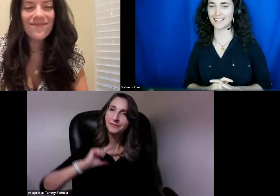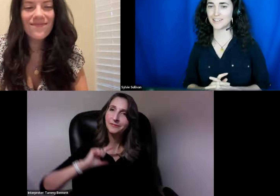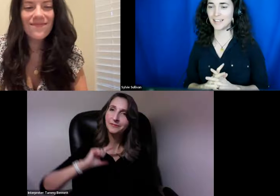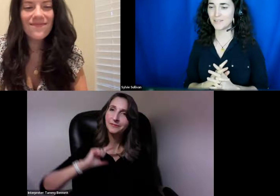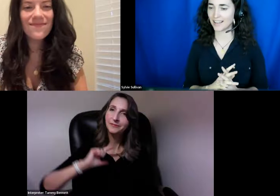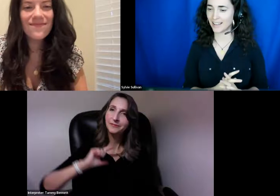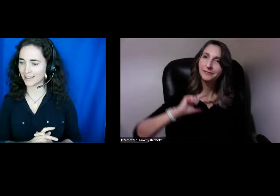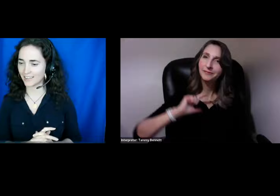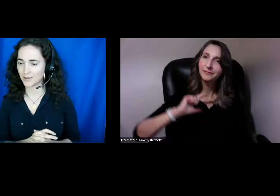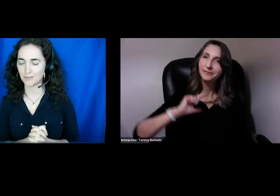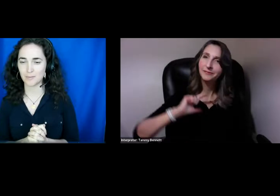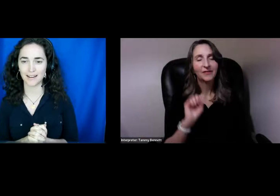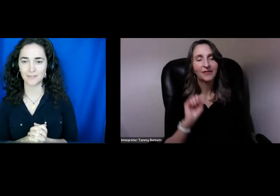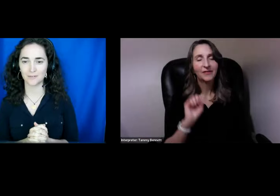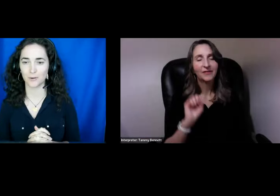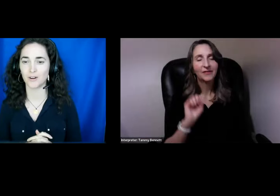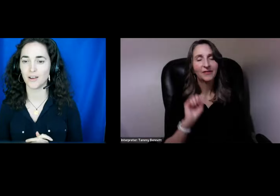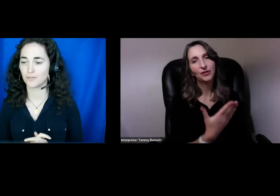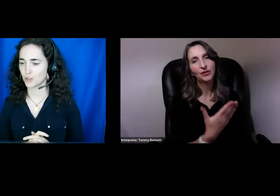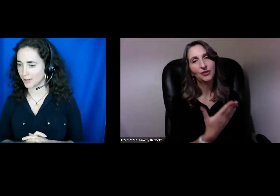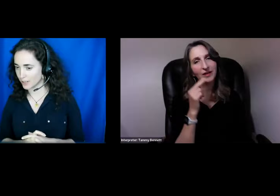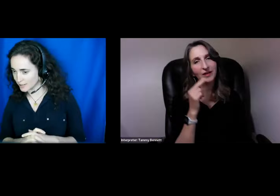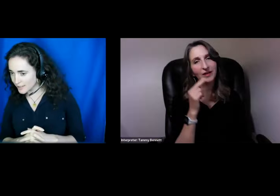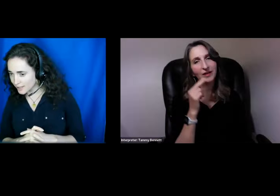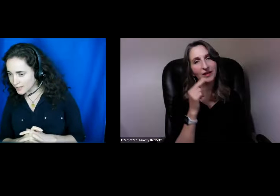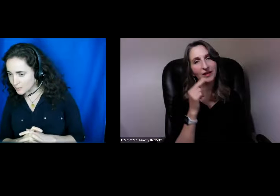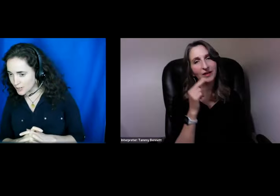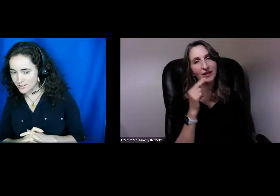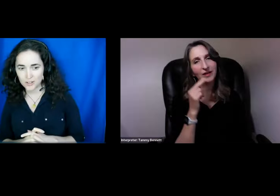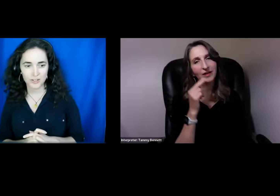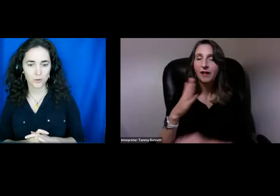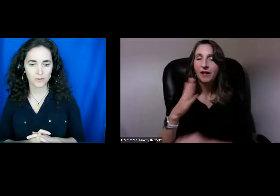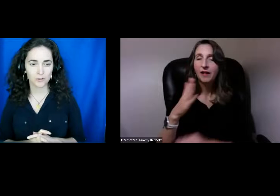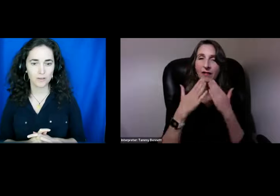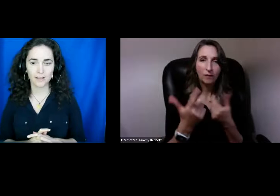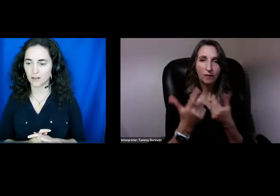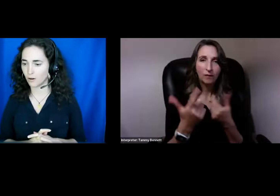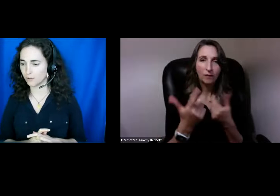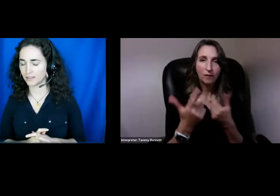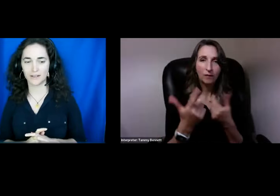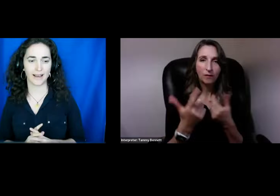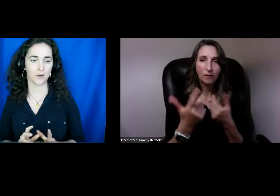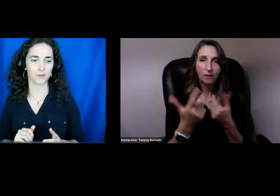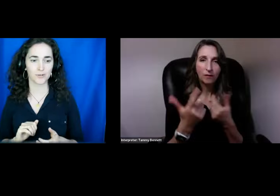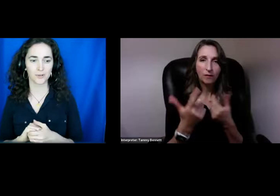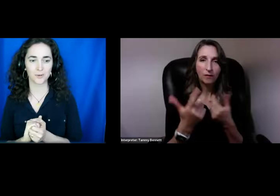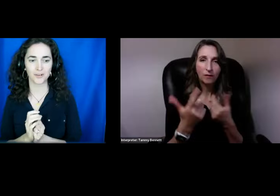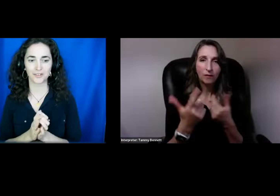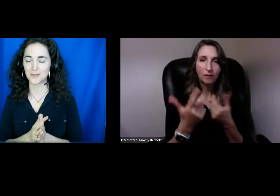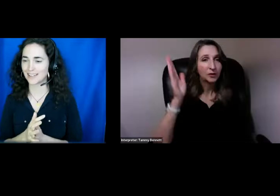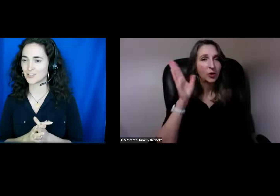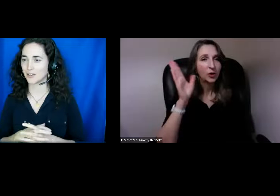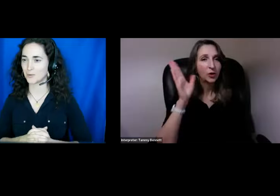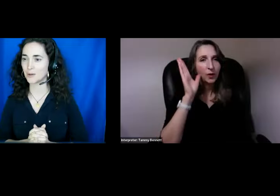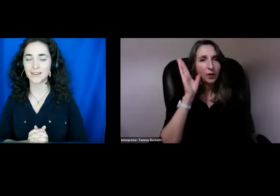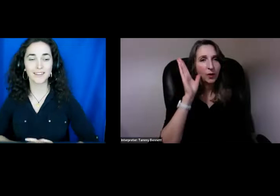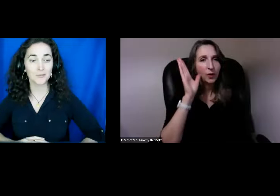Good evening. Thank you, everybody for joining us. This presentation is going to be only an hour, so we're gonna try to get started really quick.